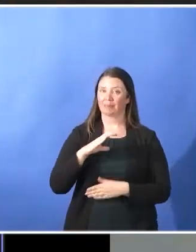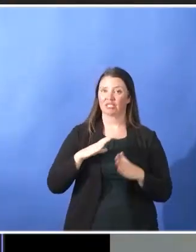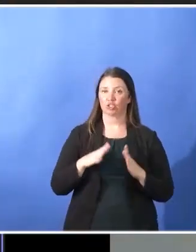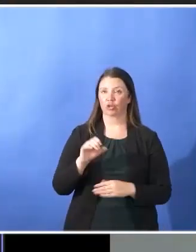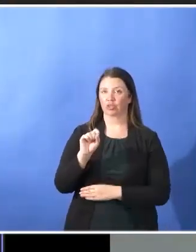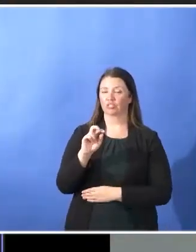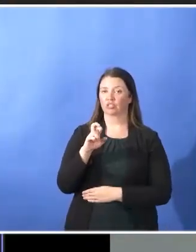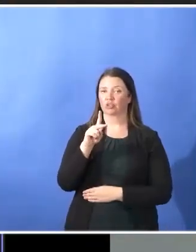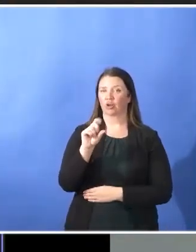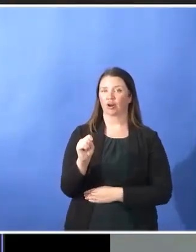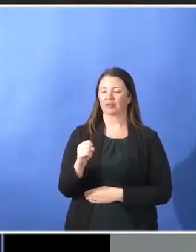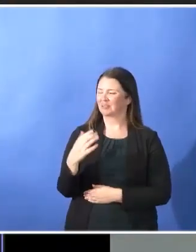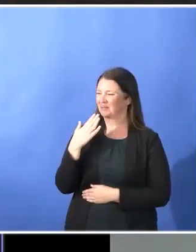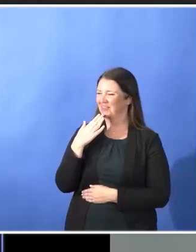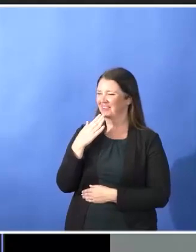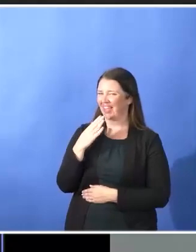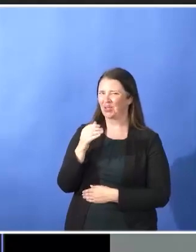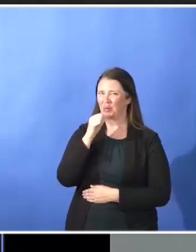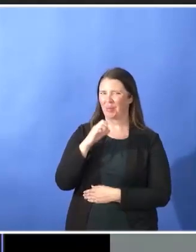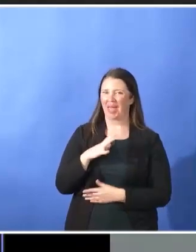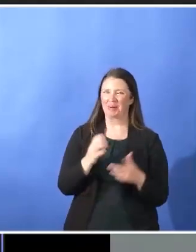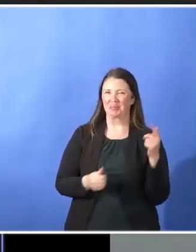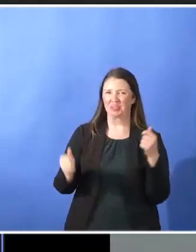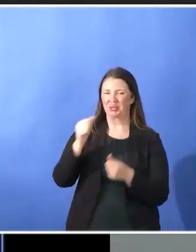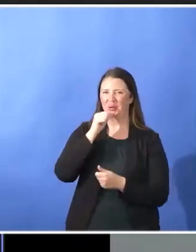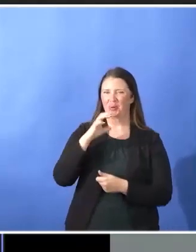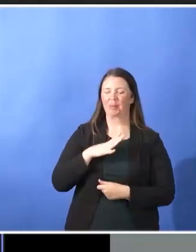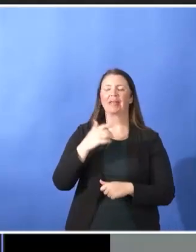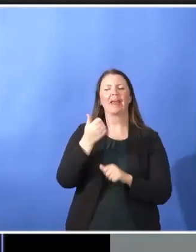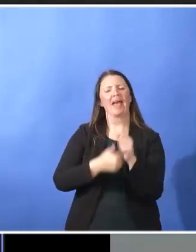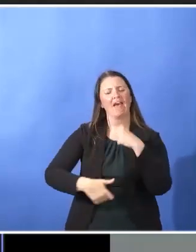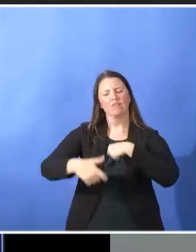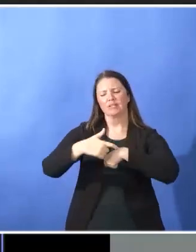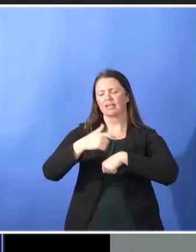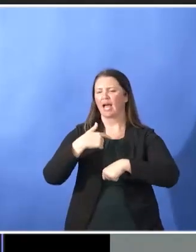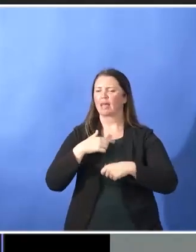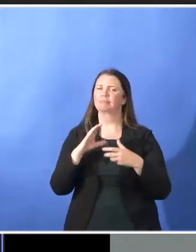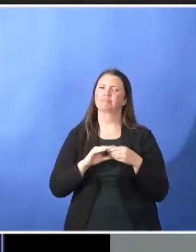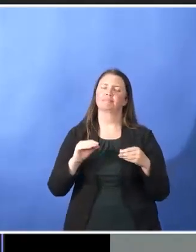EVERY TIME WE MAKE A STATEMENT ABOUT OUR EMERGENCY ALERT